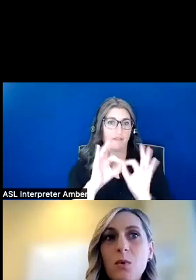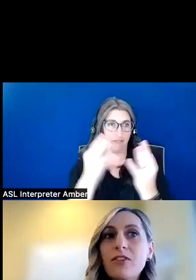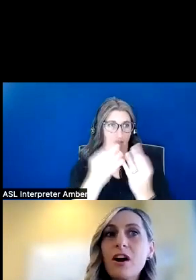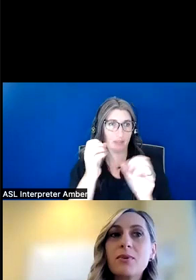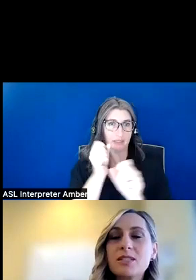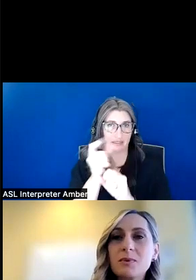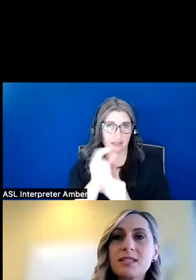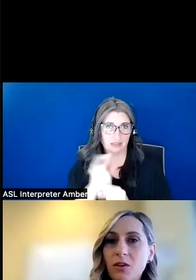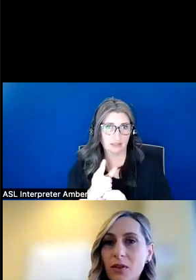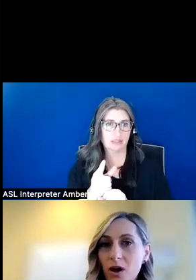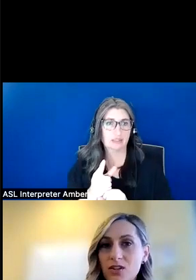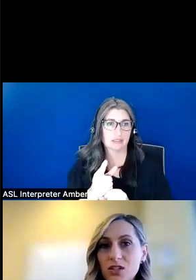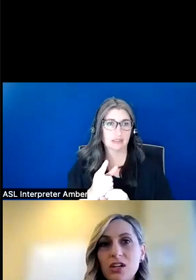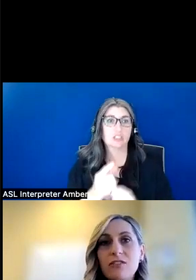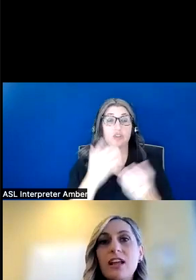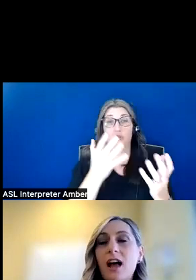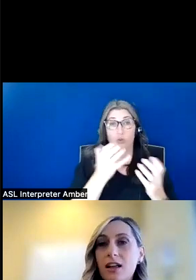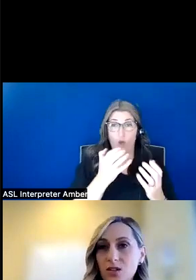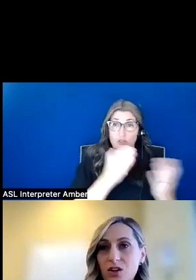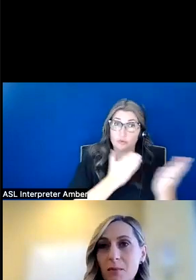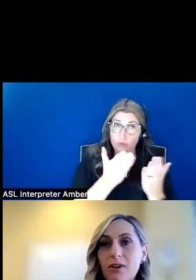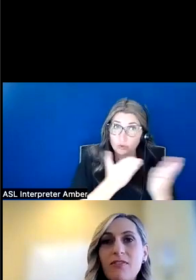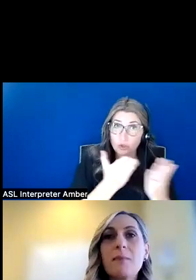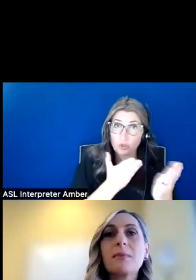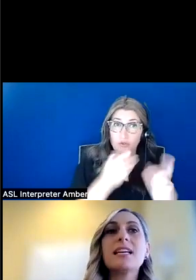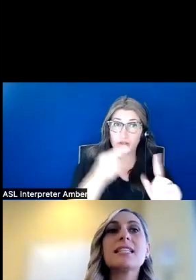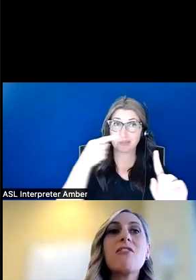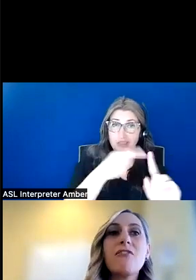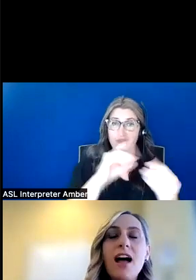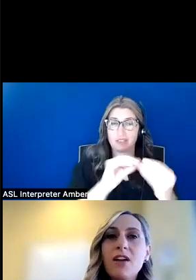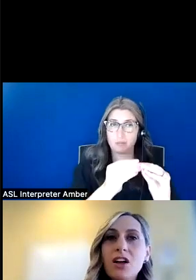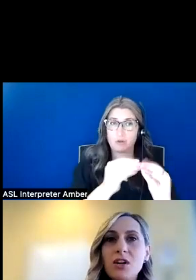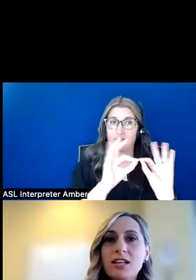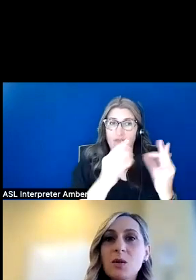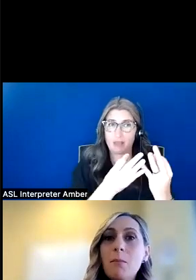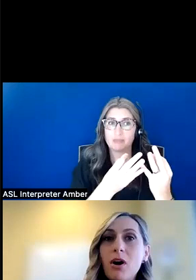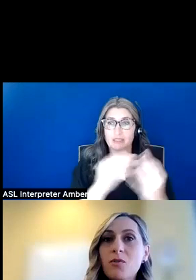So one of their outputs was they want to serve a certain number of families; 500 is part